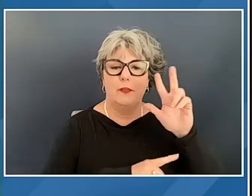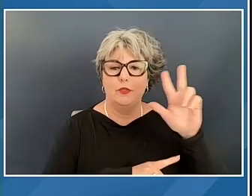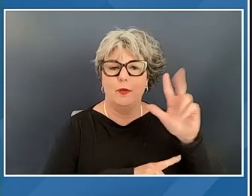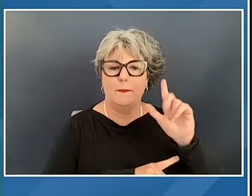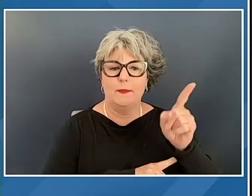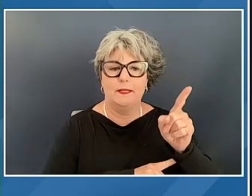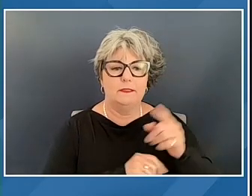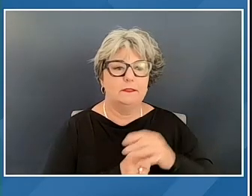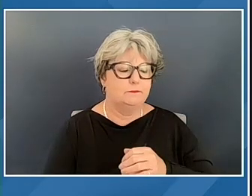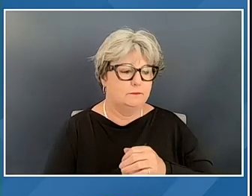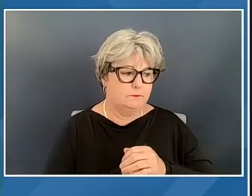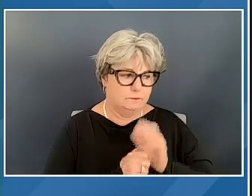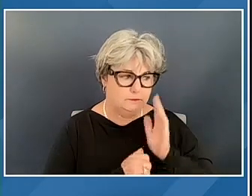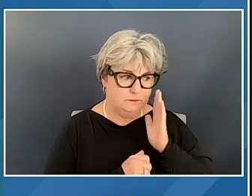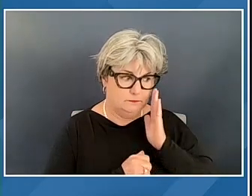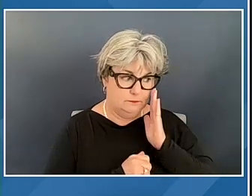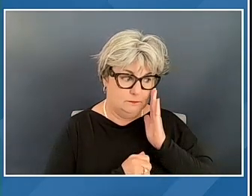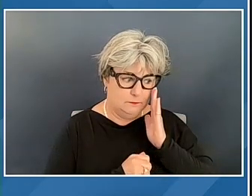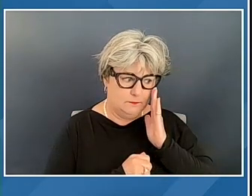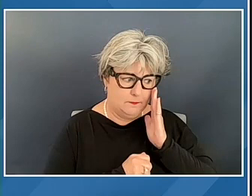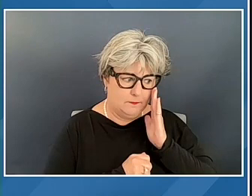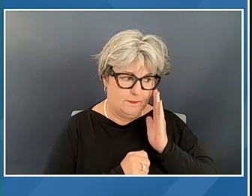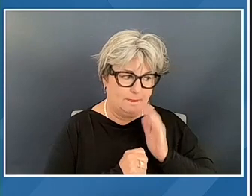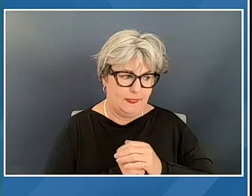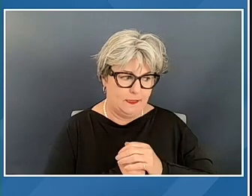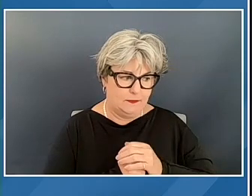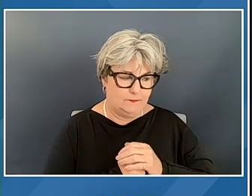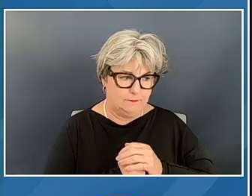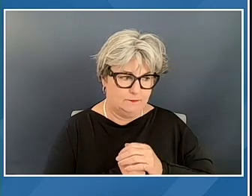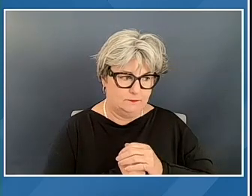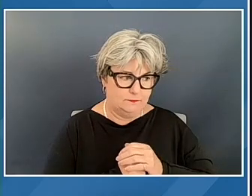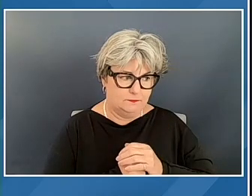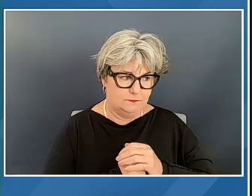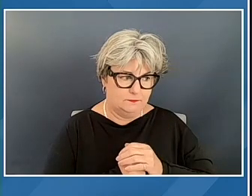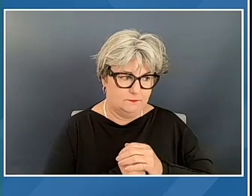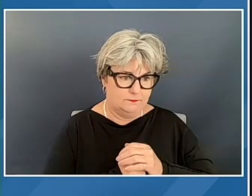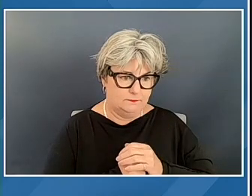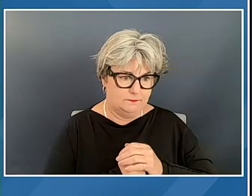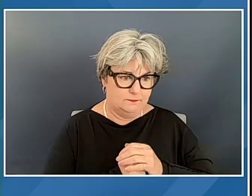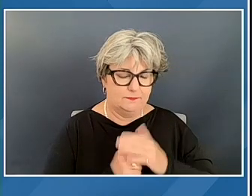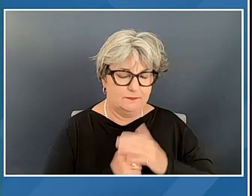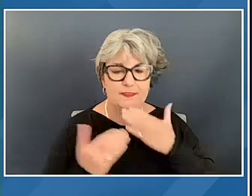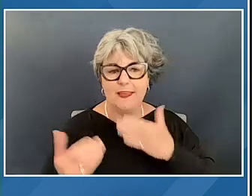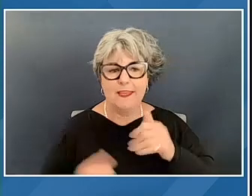Andi, please feel free to begin. Thank you. Thank you again for your patience. I'm Dr.